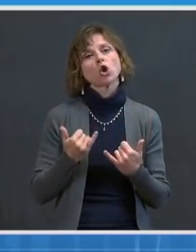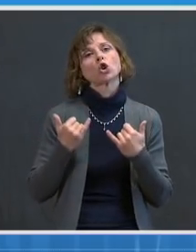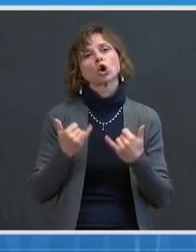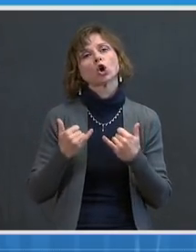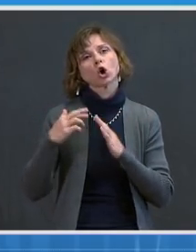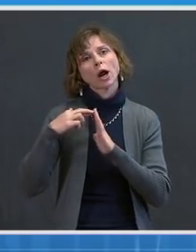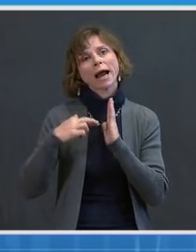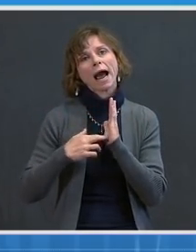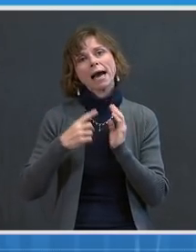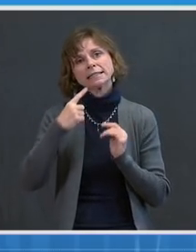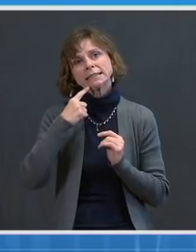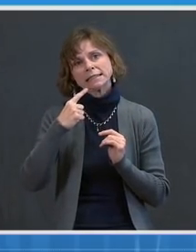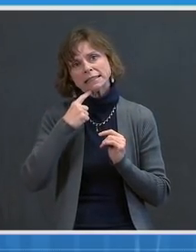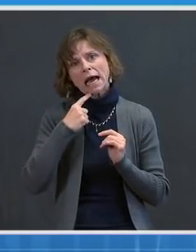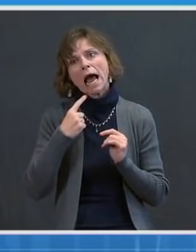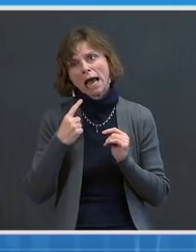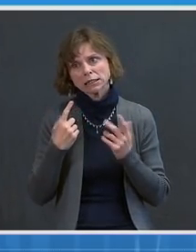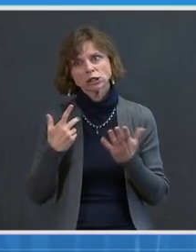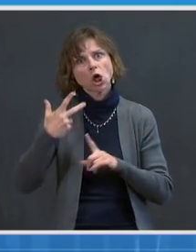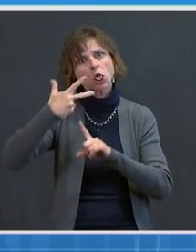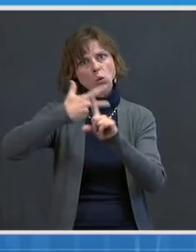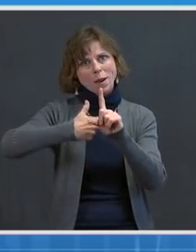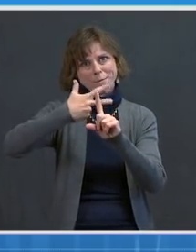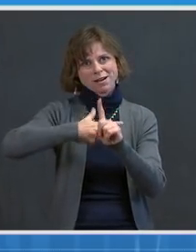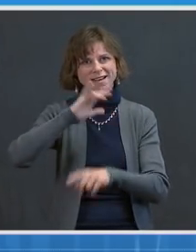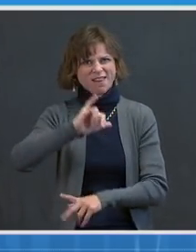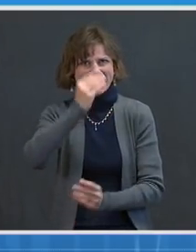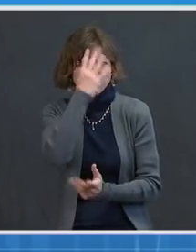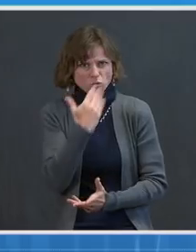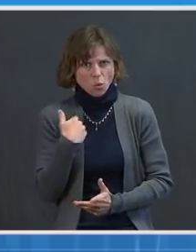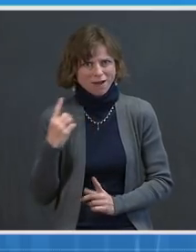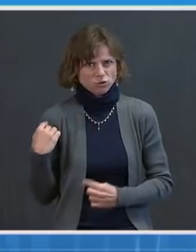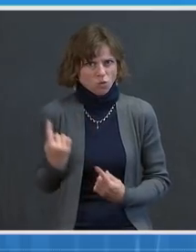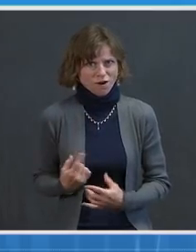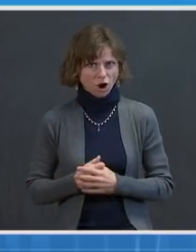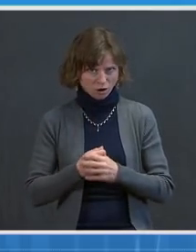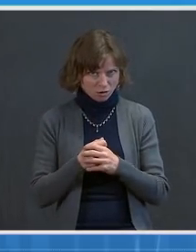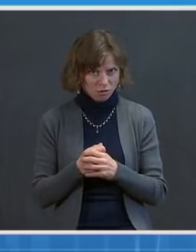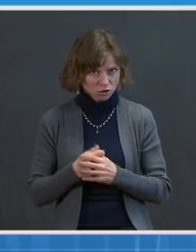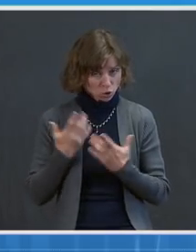you know, three months is the data that we have so far, so we are waiting for data to emerge about